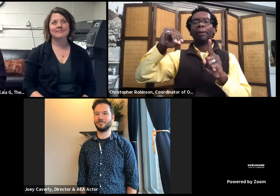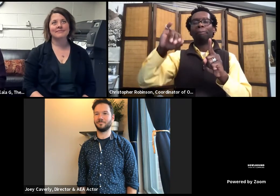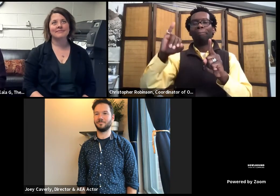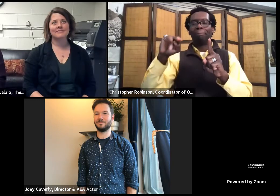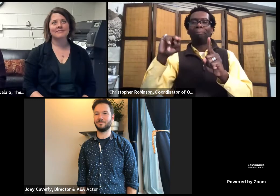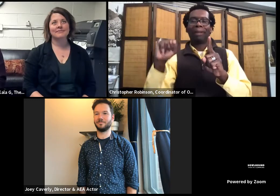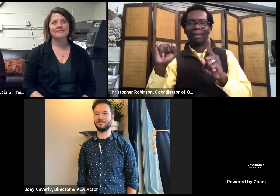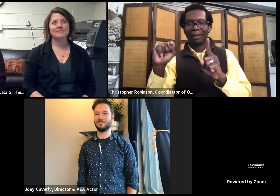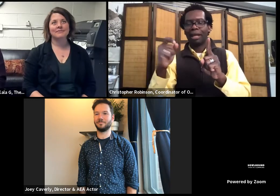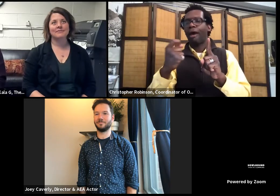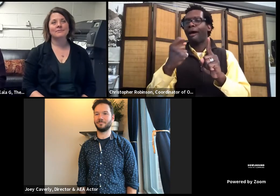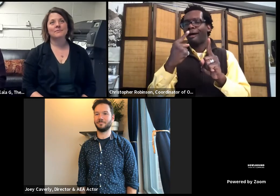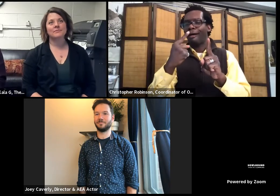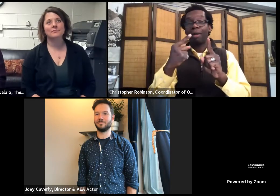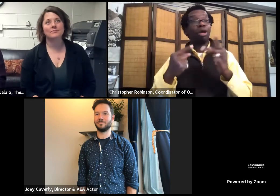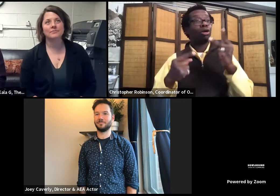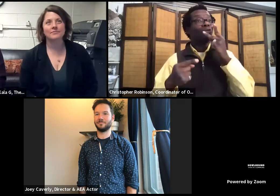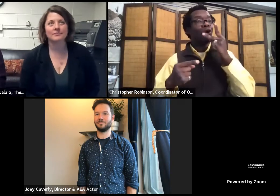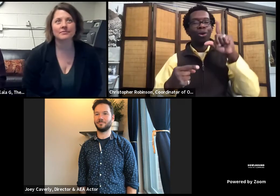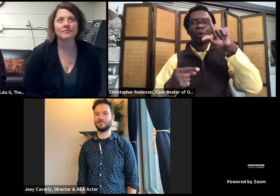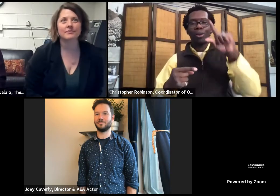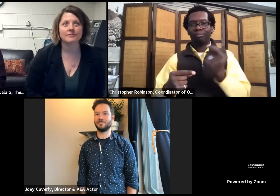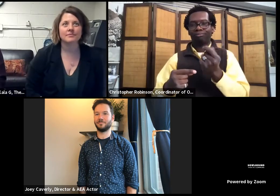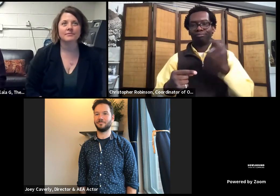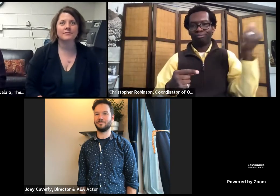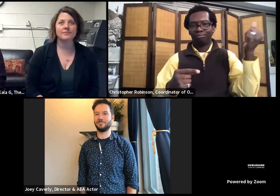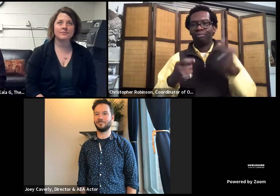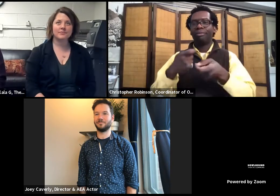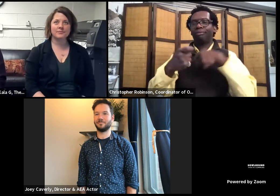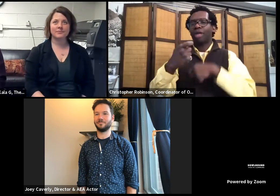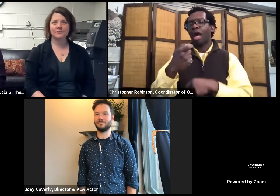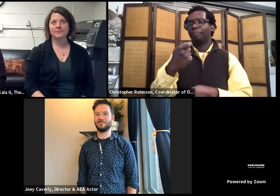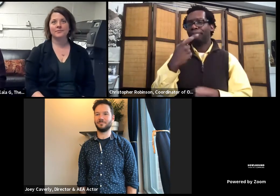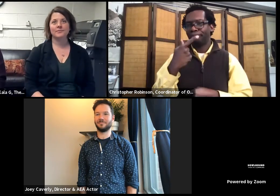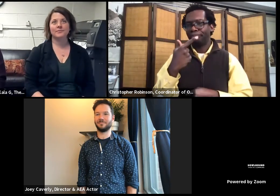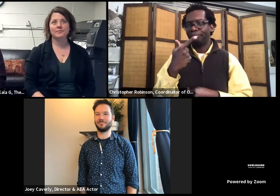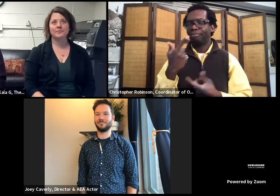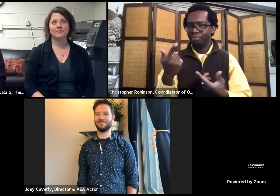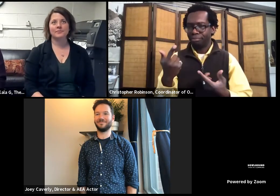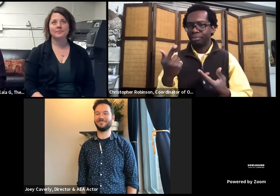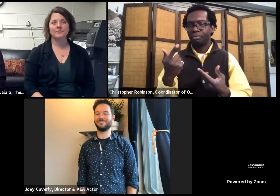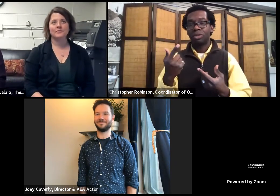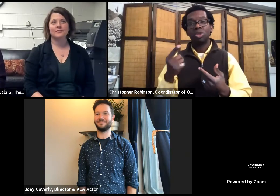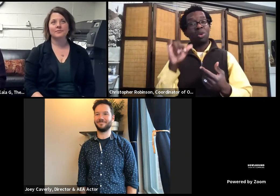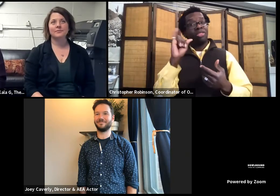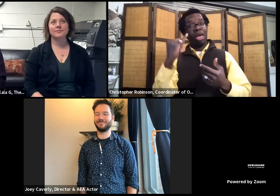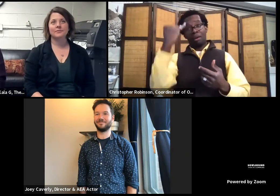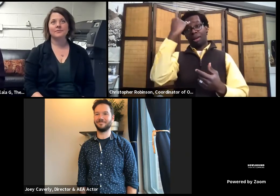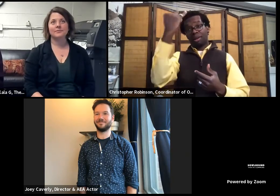and it became abbreviated to PEZ, and that's what happened to replace this, the smoking habit.